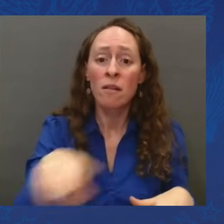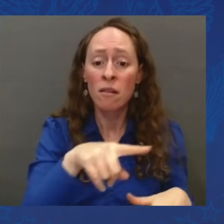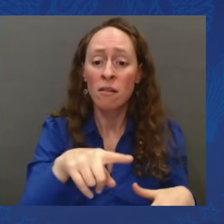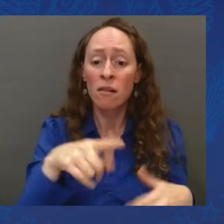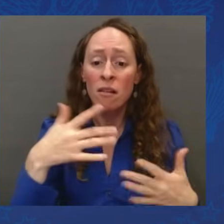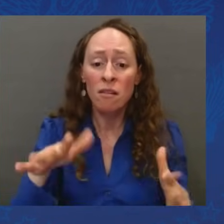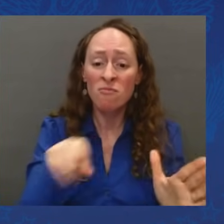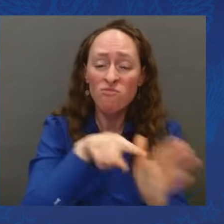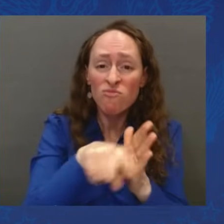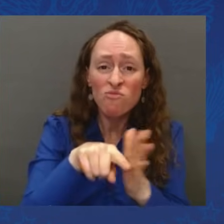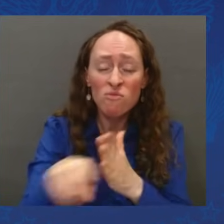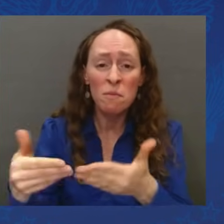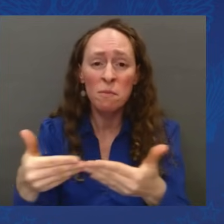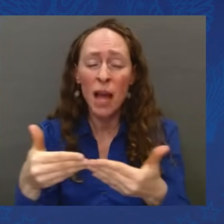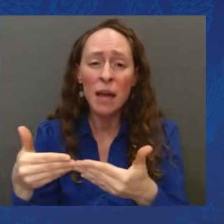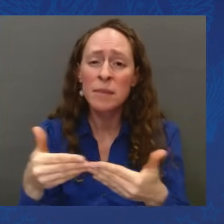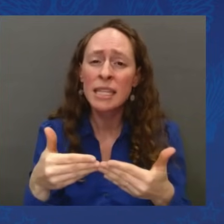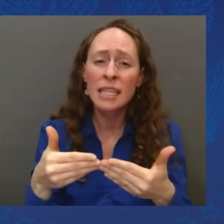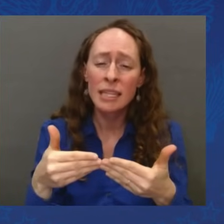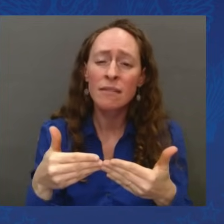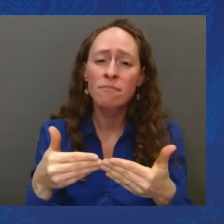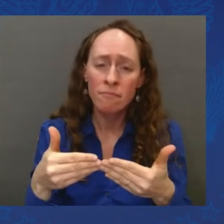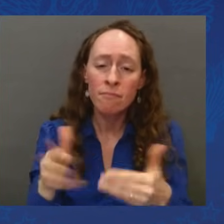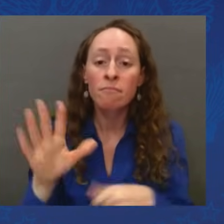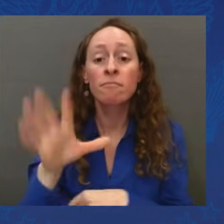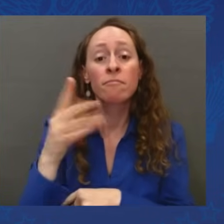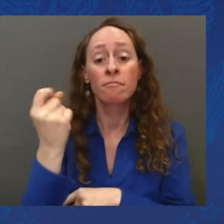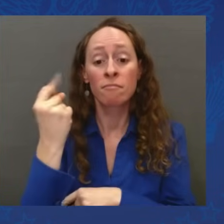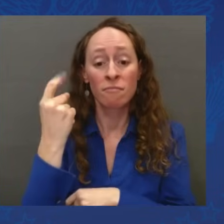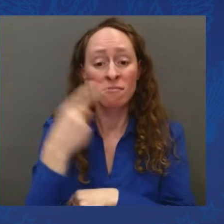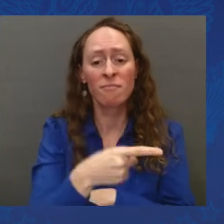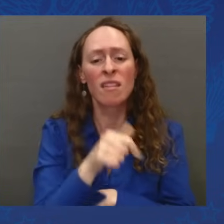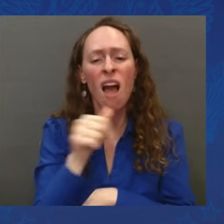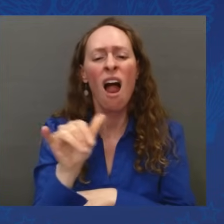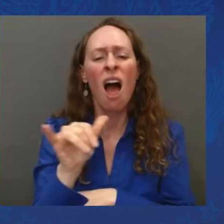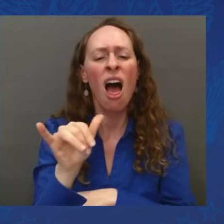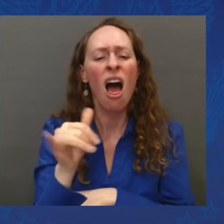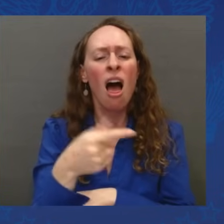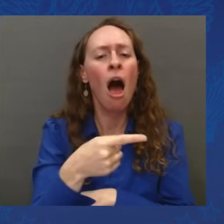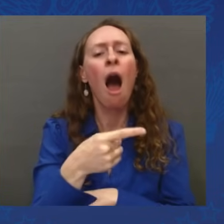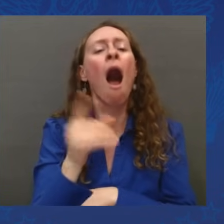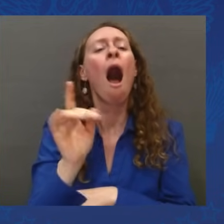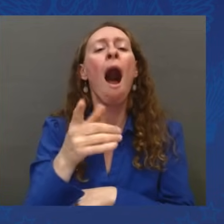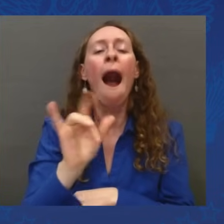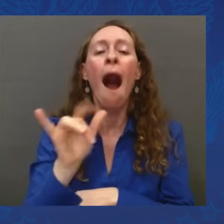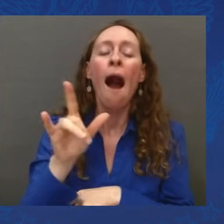This is not the carpet bombing. This is a different thing. They're going through these tunnels; they're going in the hospital.